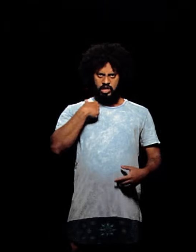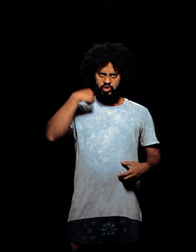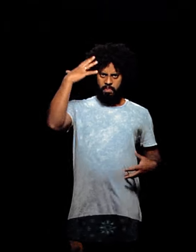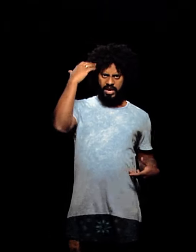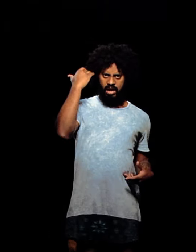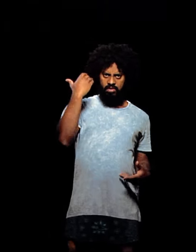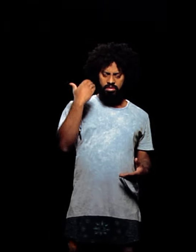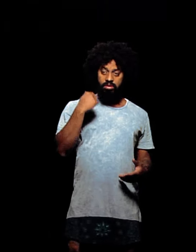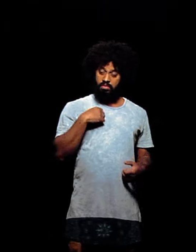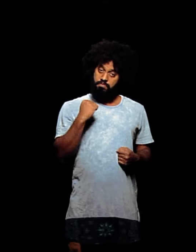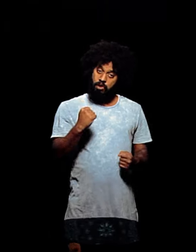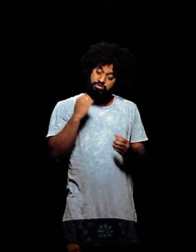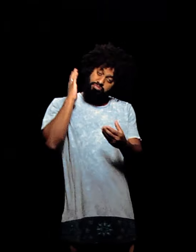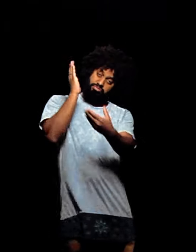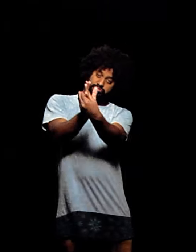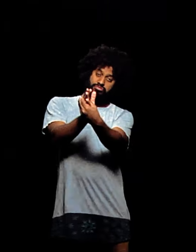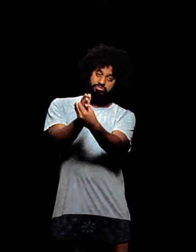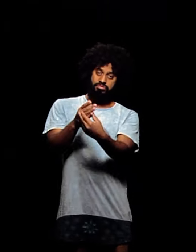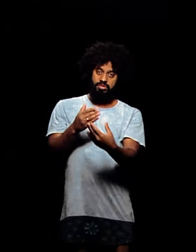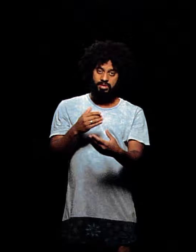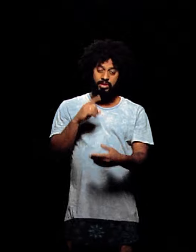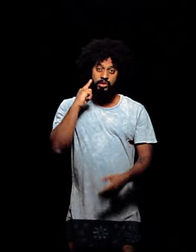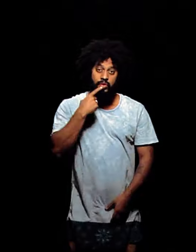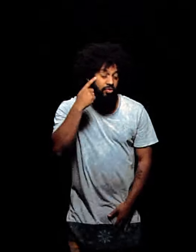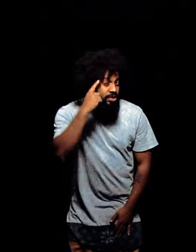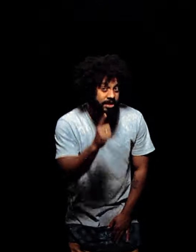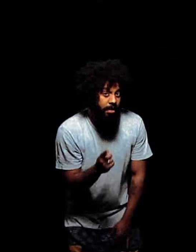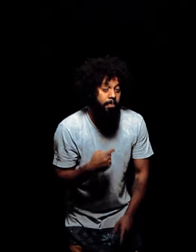I can sue the perpetrator.